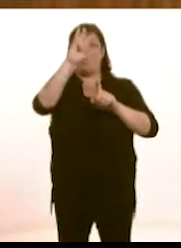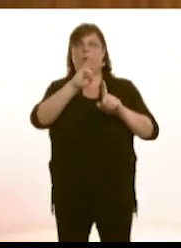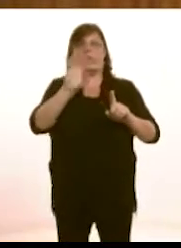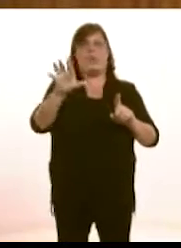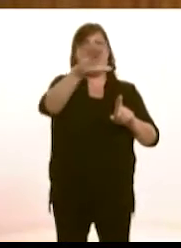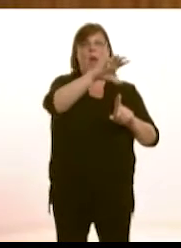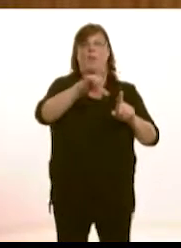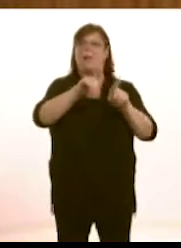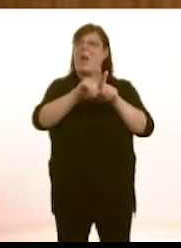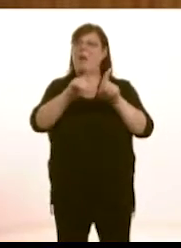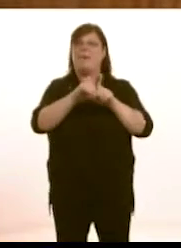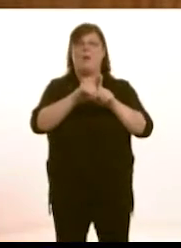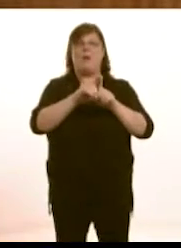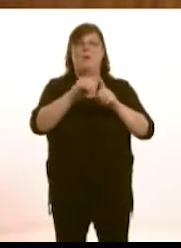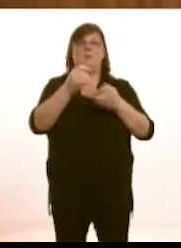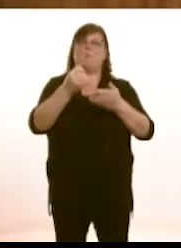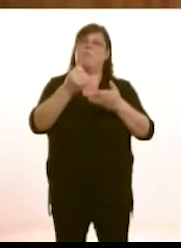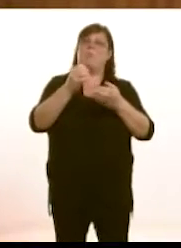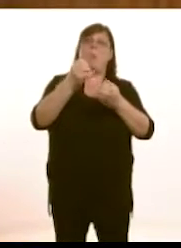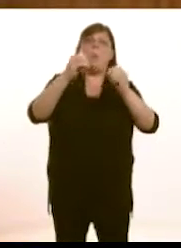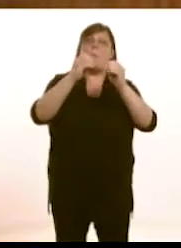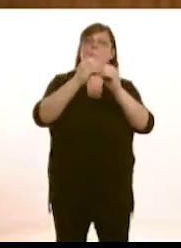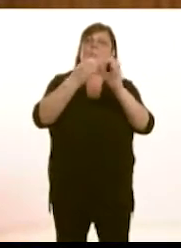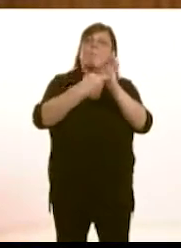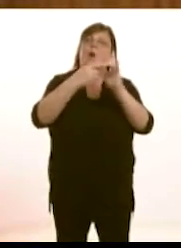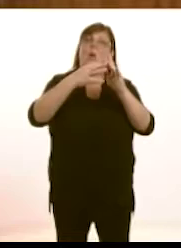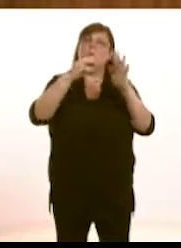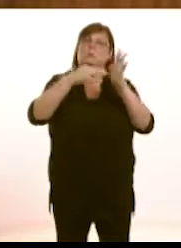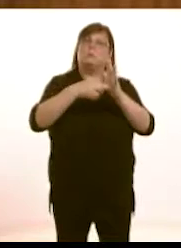land that could be used to build social and affordable housing.